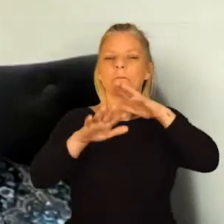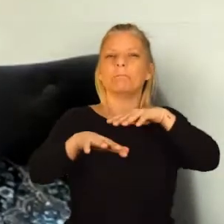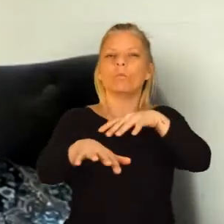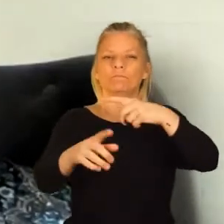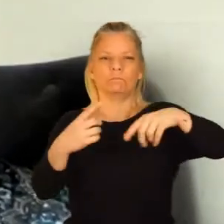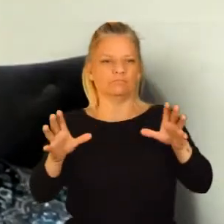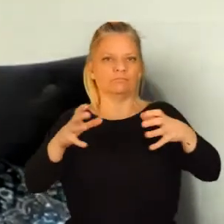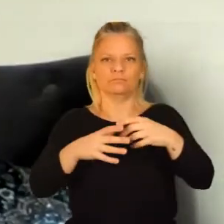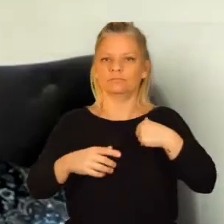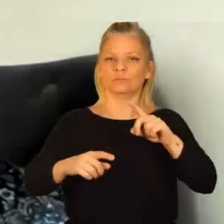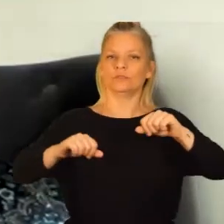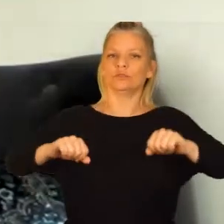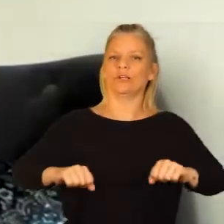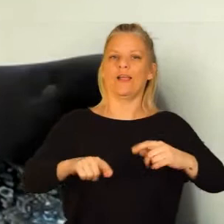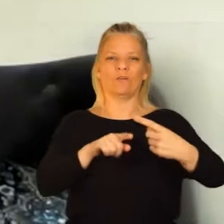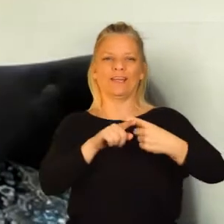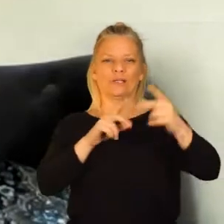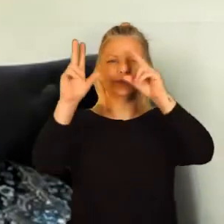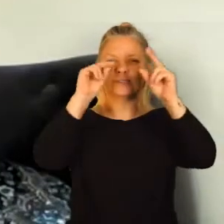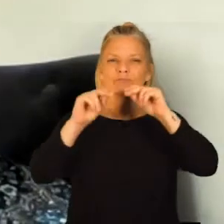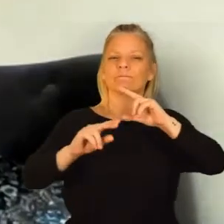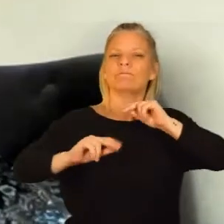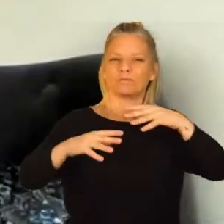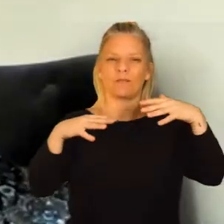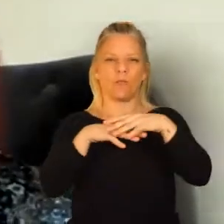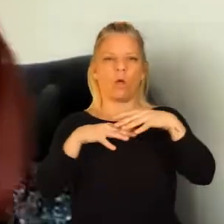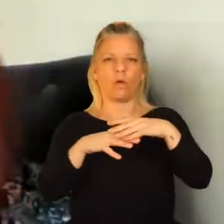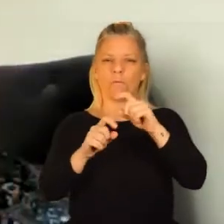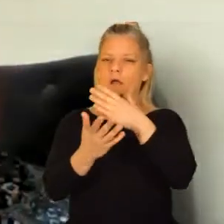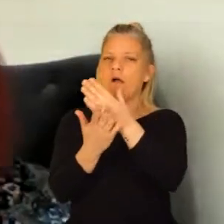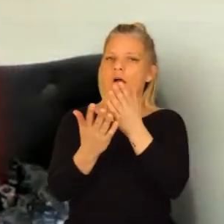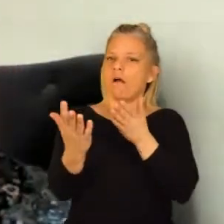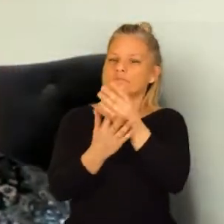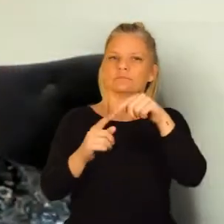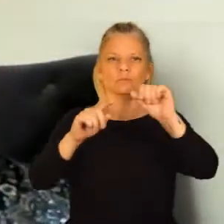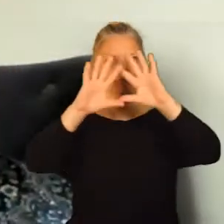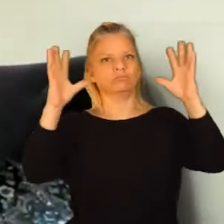English Hearing Voices Network and part of Intervoice, the international body.